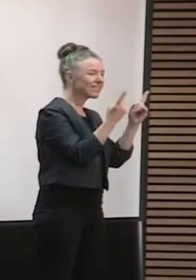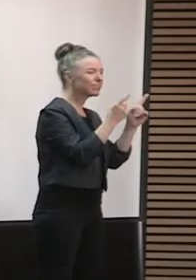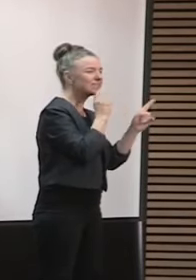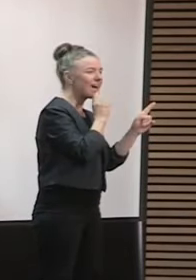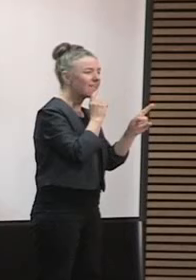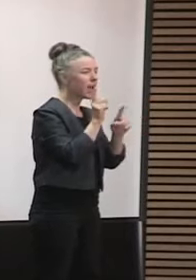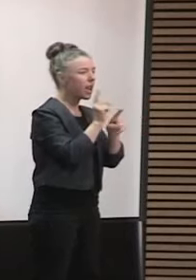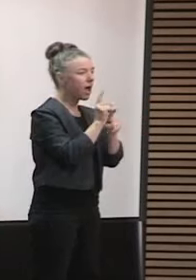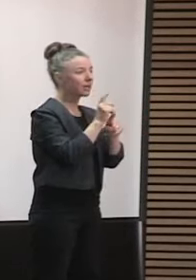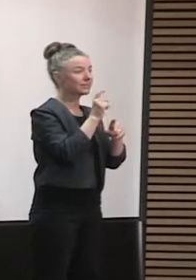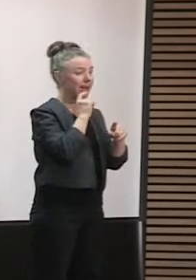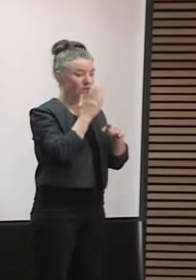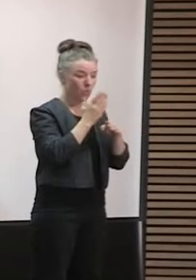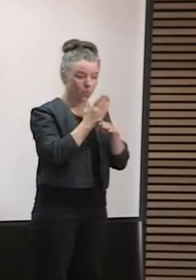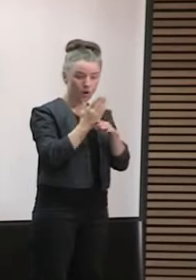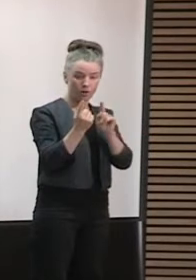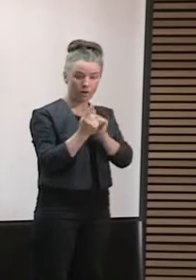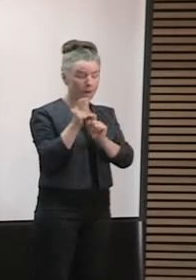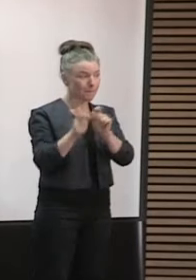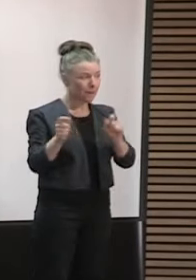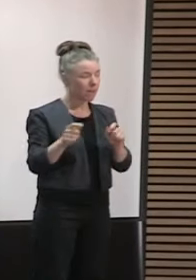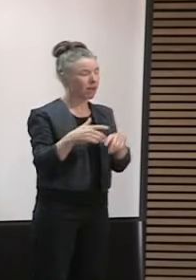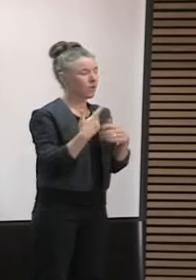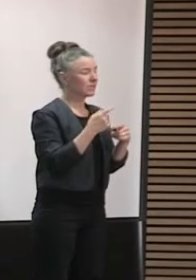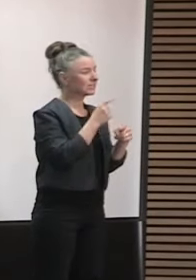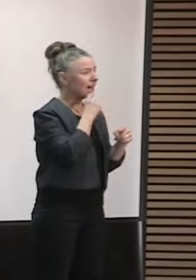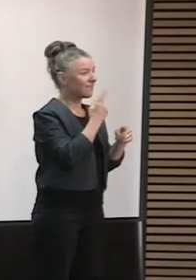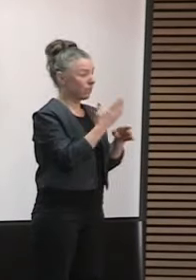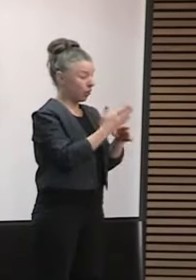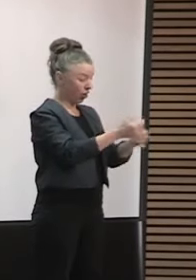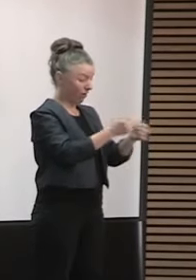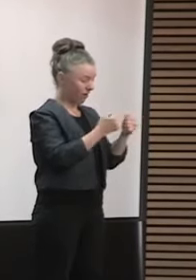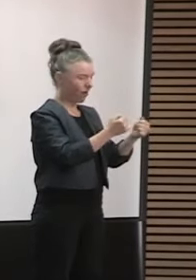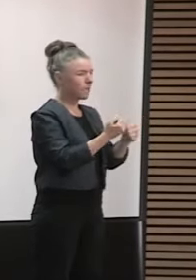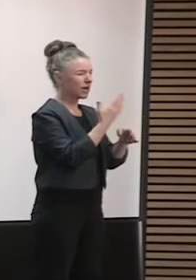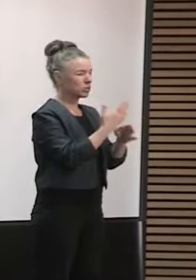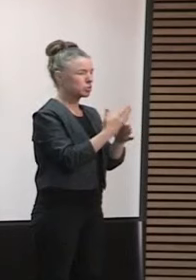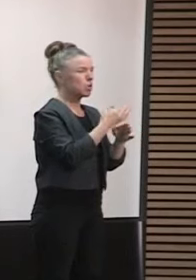the ACA Level 3. Kids do start to leave schooling in those